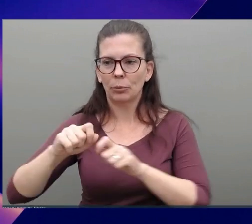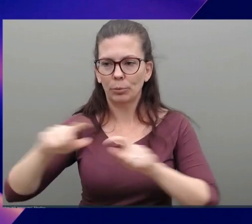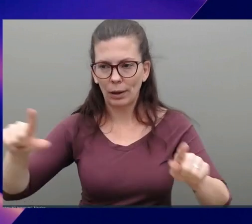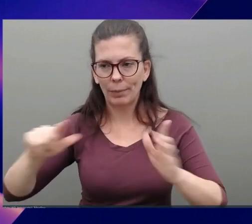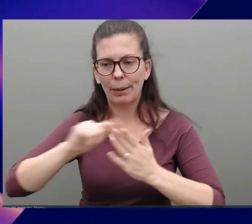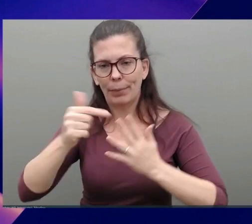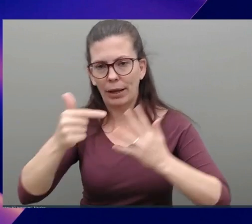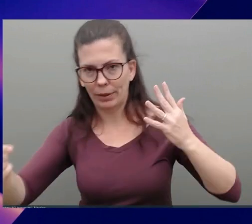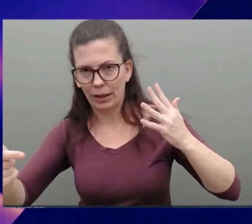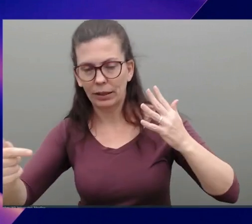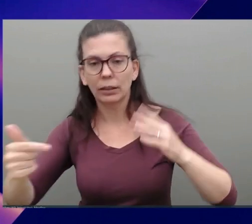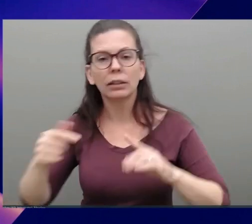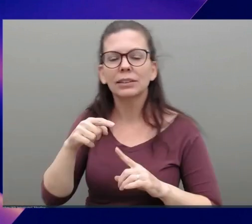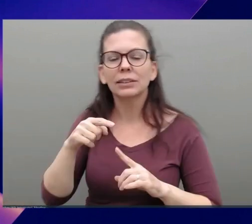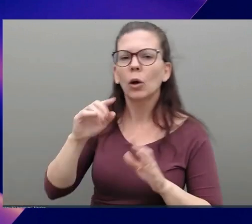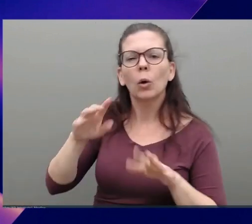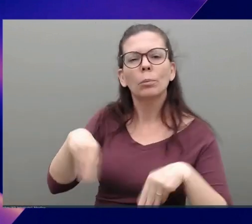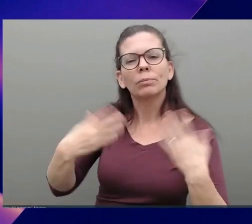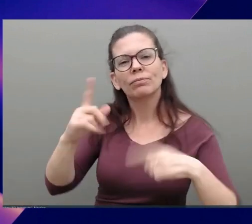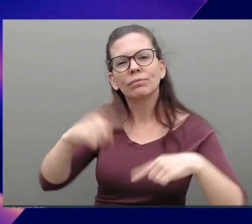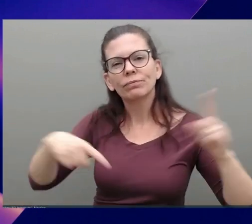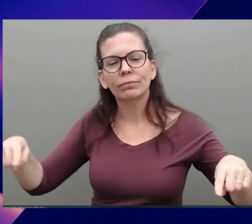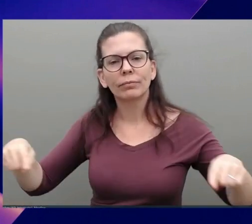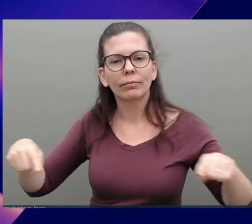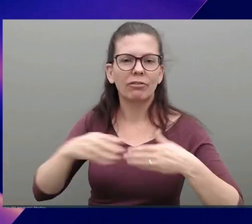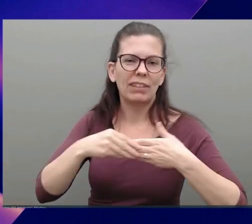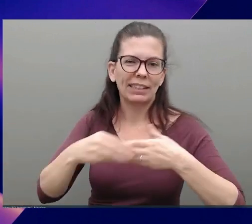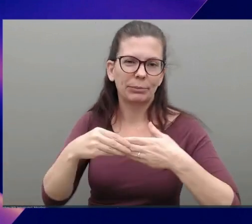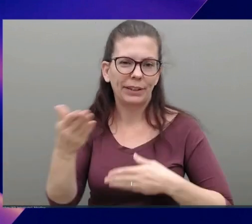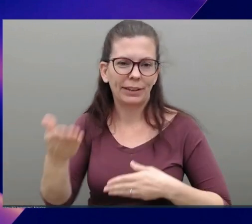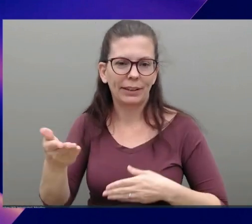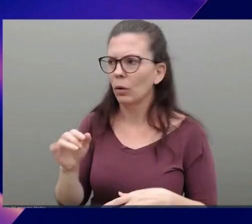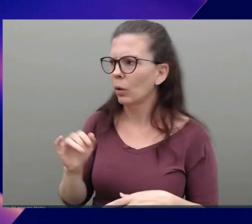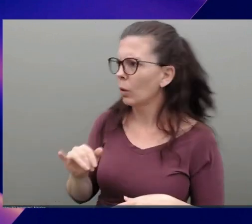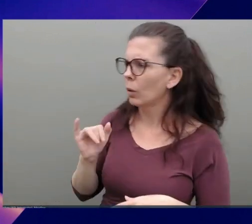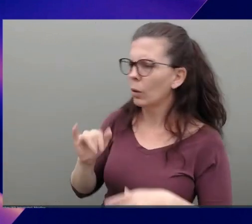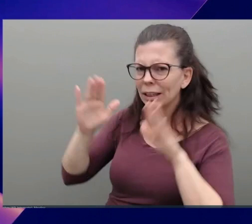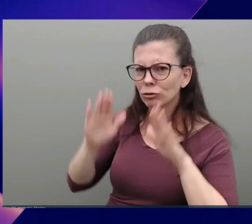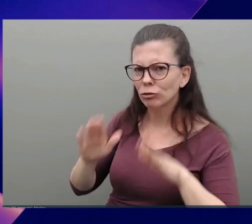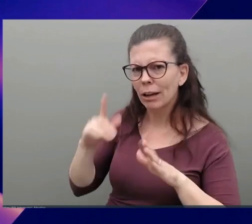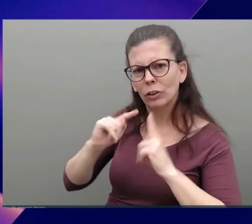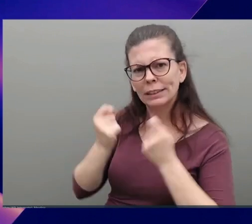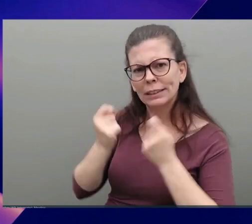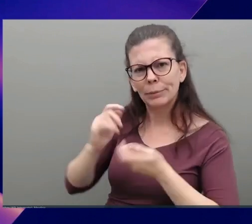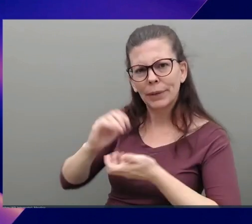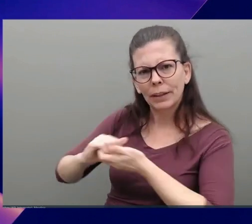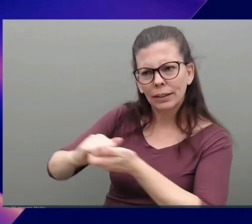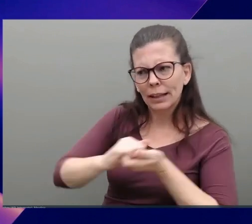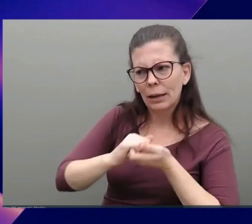And we provide great modularity and flexibility there. Wow, so this is really great for teams to collaborate from a data science perspective.